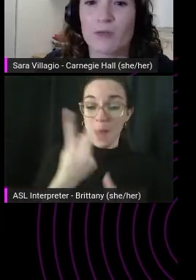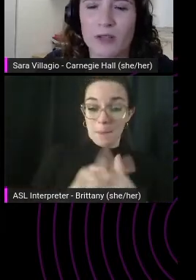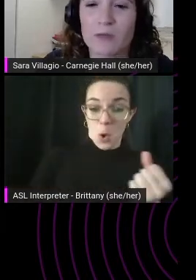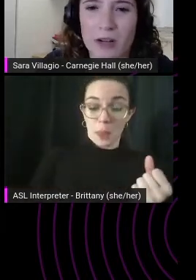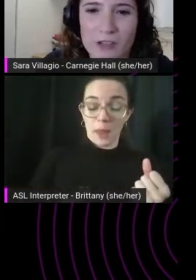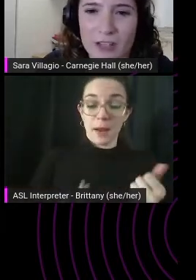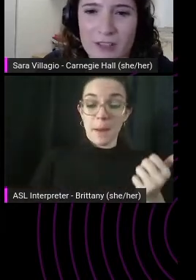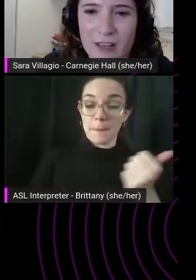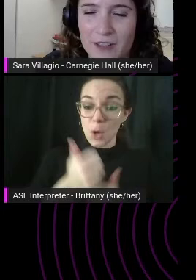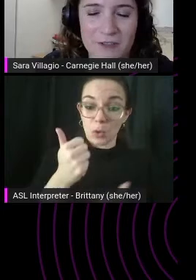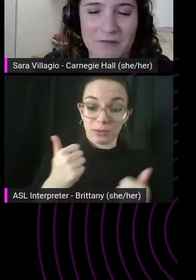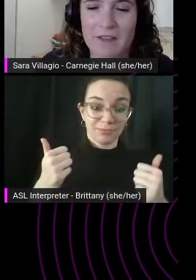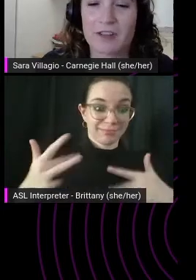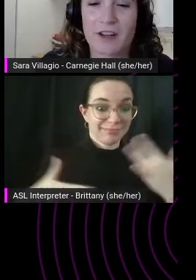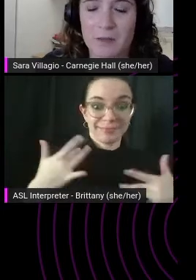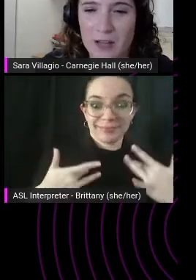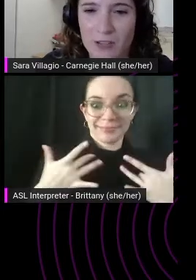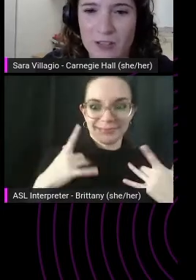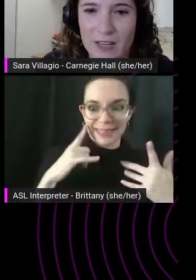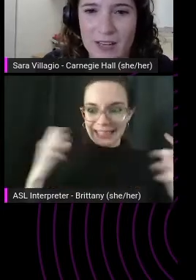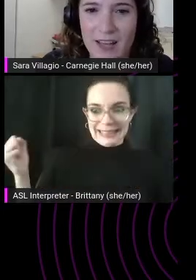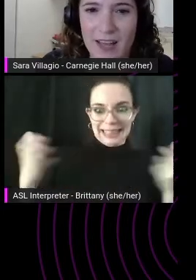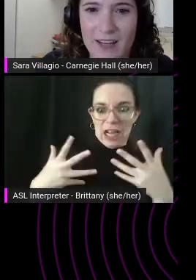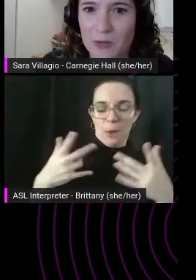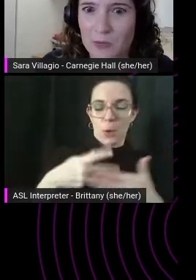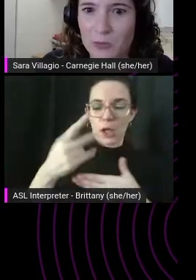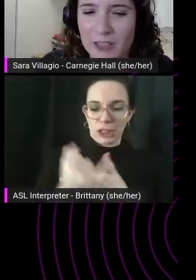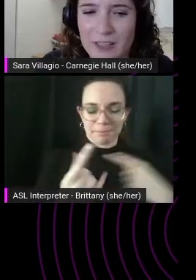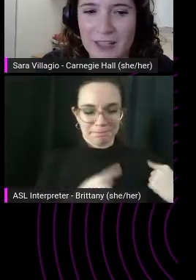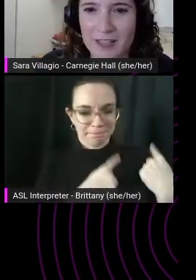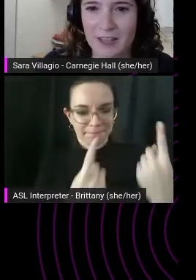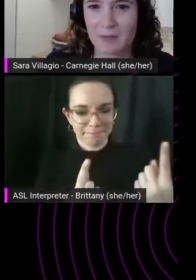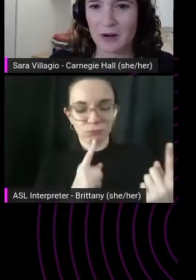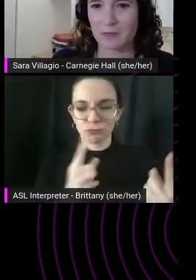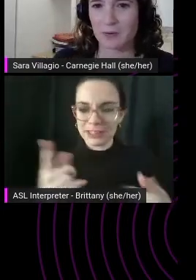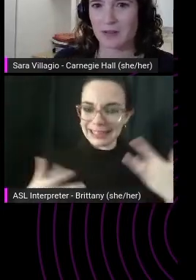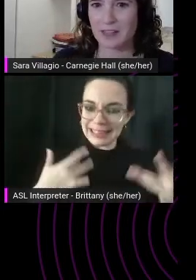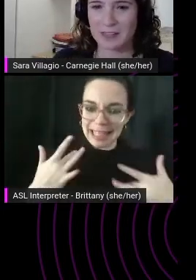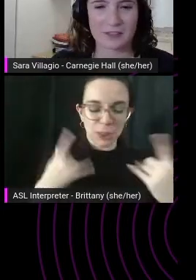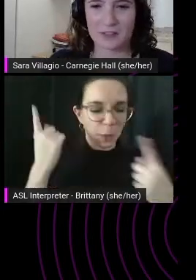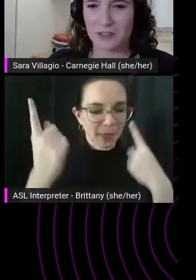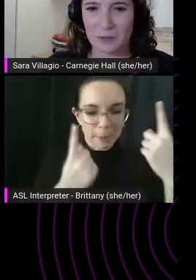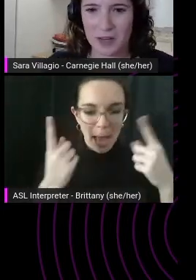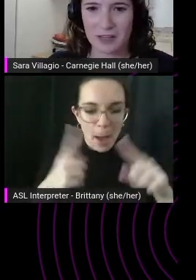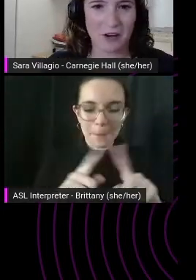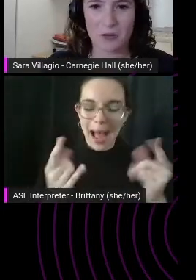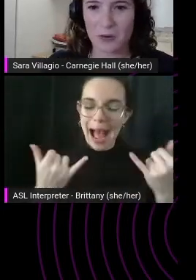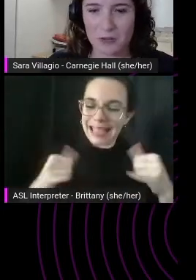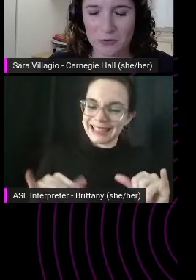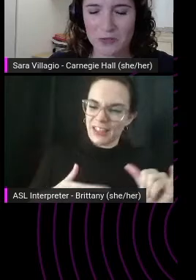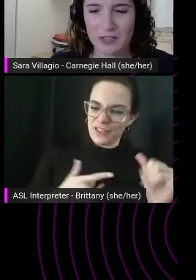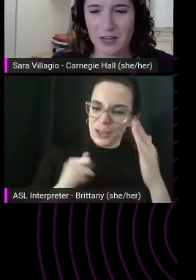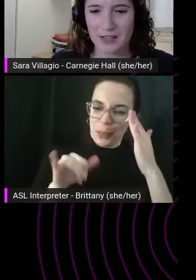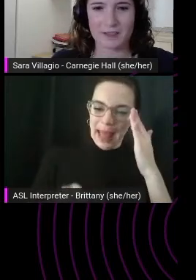thrilling projects I could ever have imagined. And it was really exciting to think about. But I still feel that way all the way through to today.